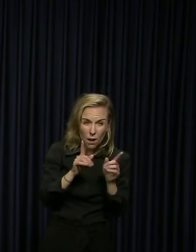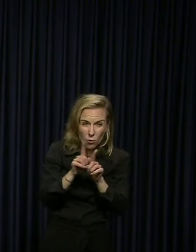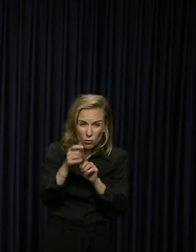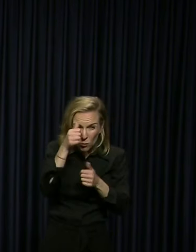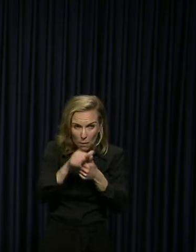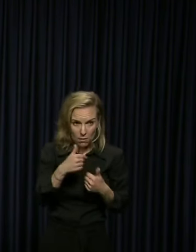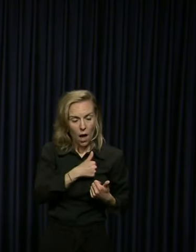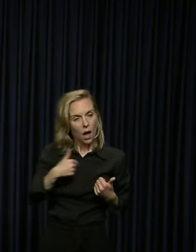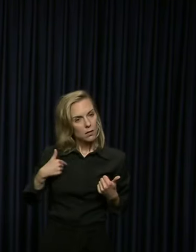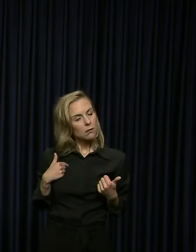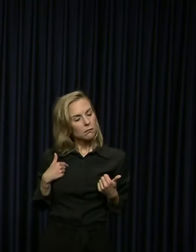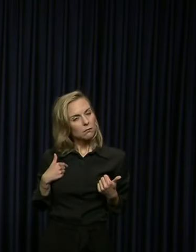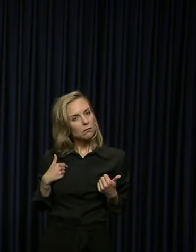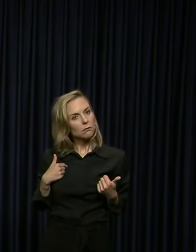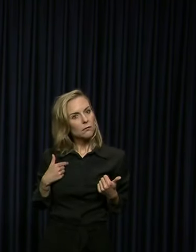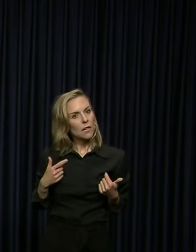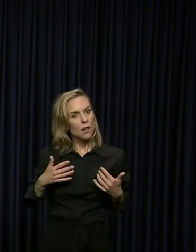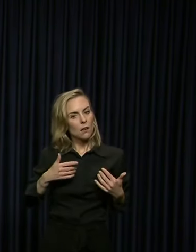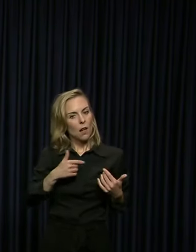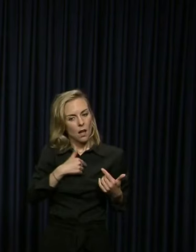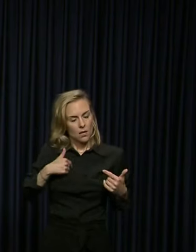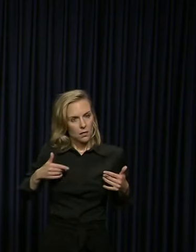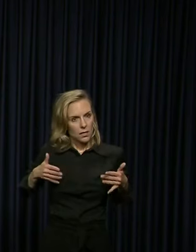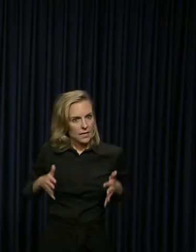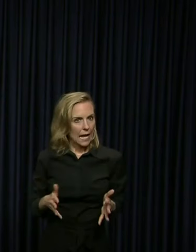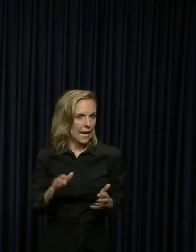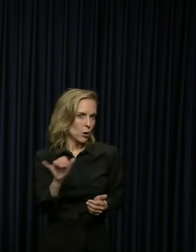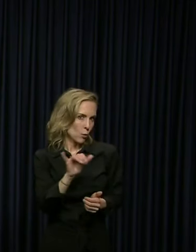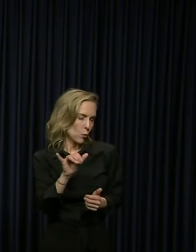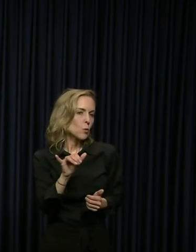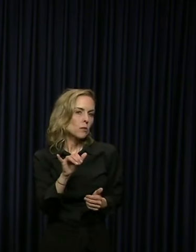THEY NEED TO TEST AND TO STOP IS